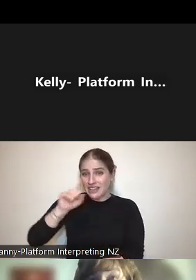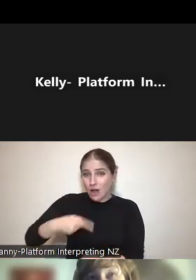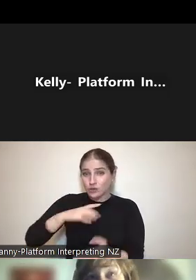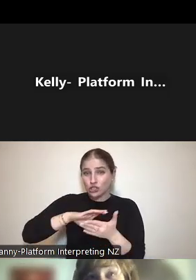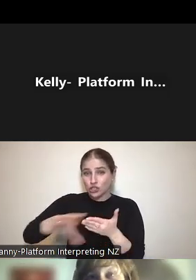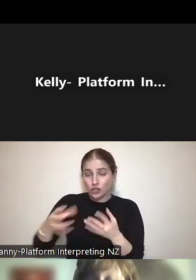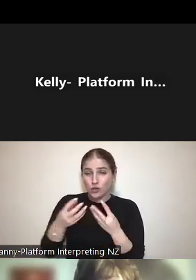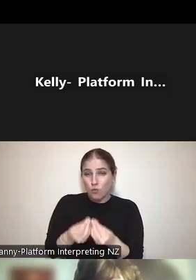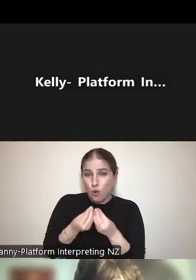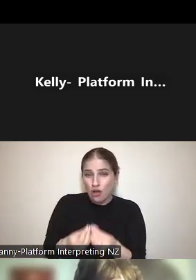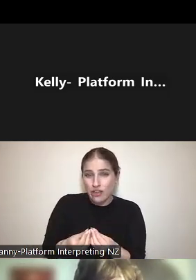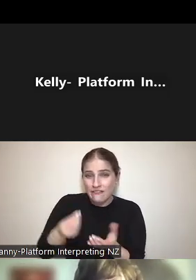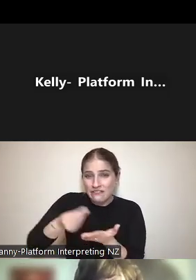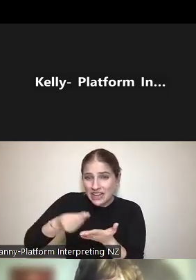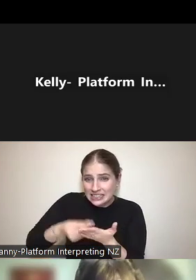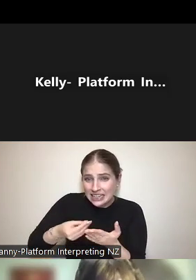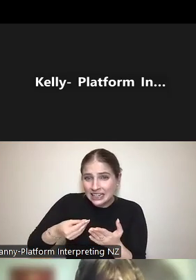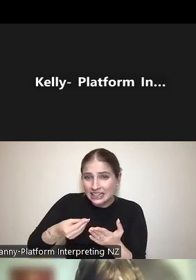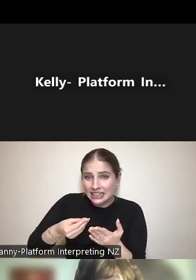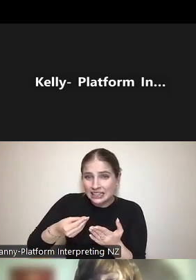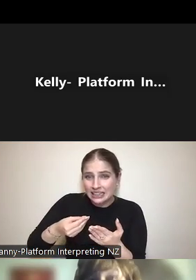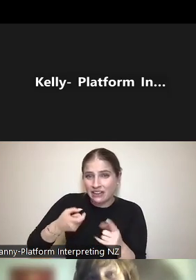and $20,000, worth of Fatu funding,